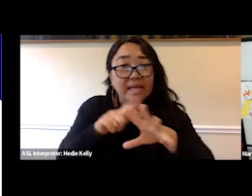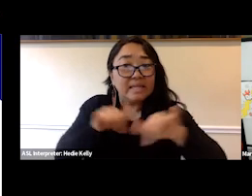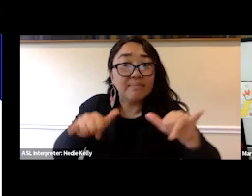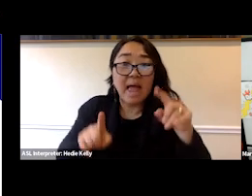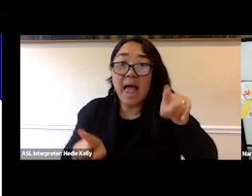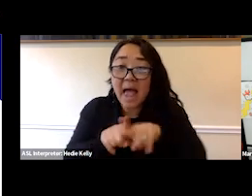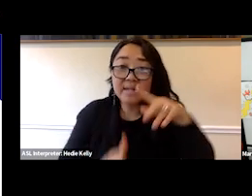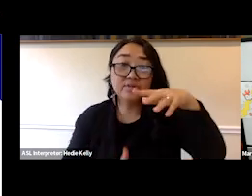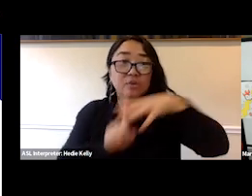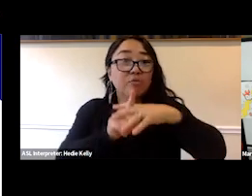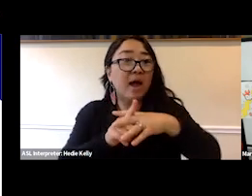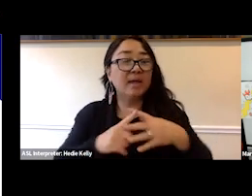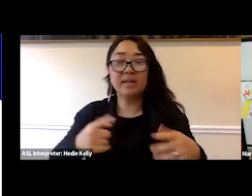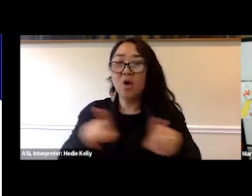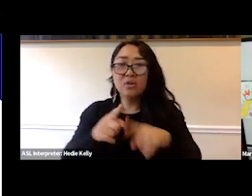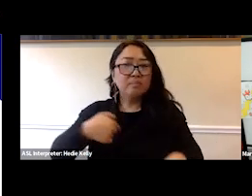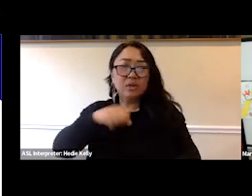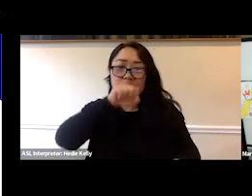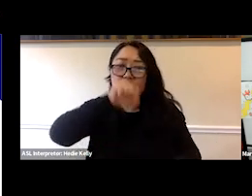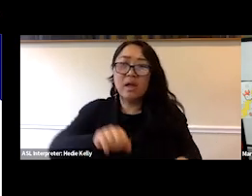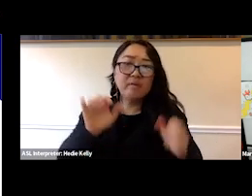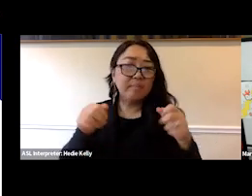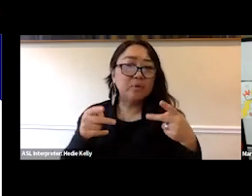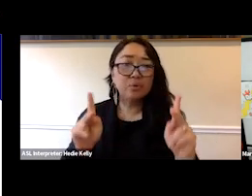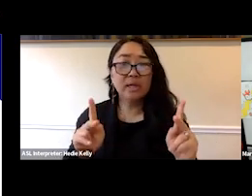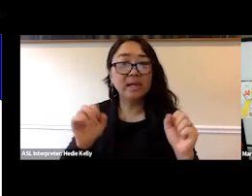the opportunity to come in and work with teams, work with boards,